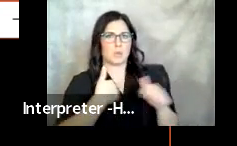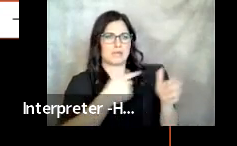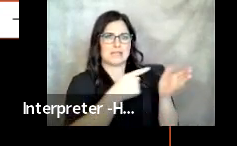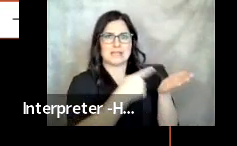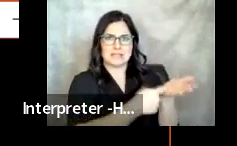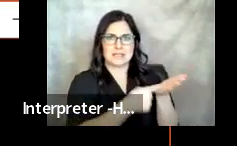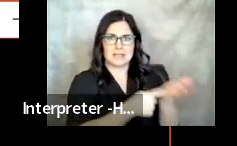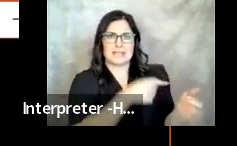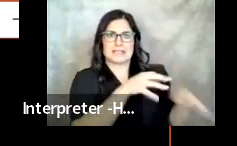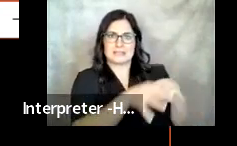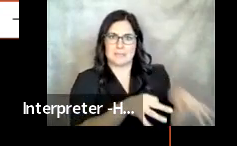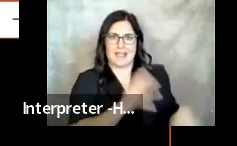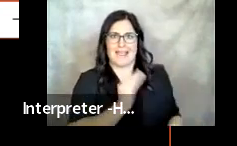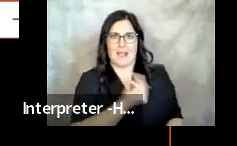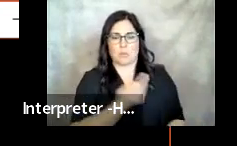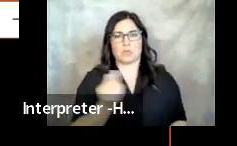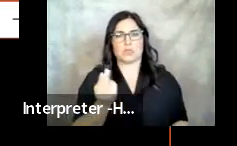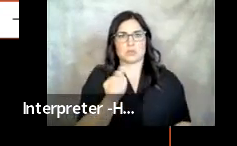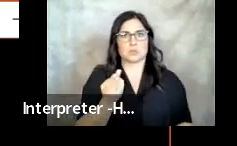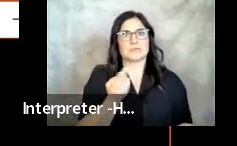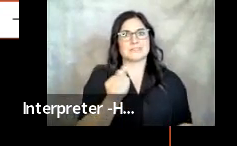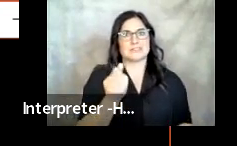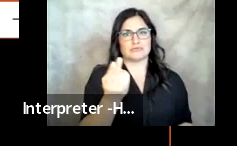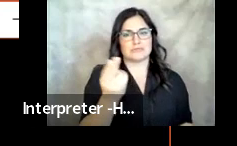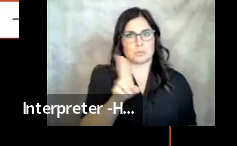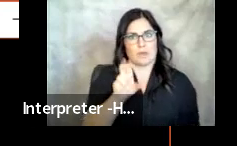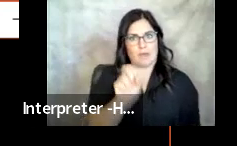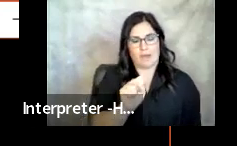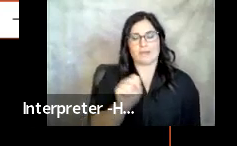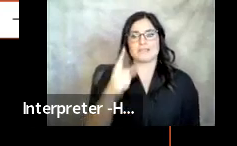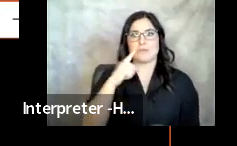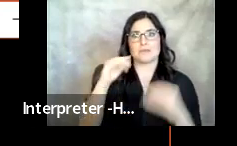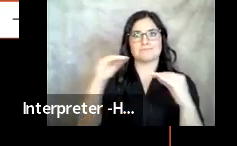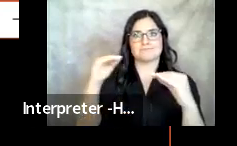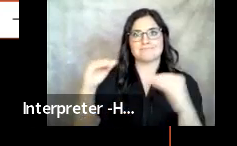History in an honest way at the K-12 level and at the college level?